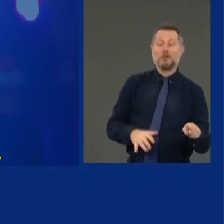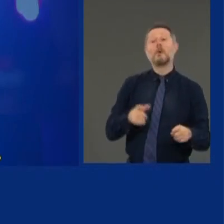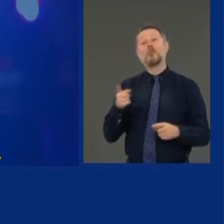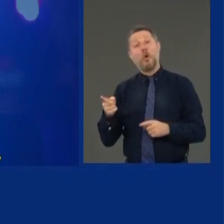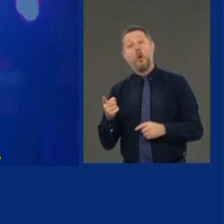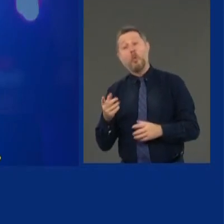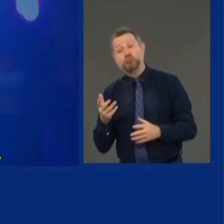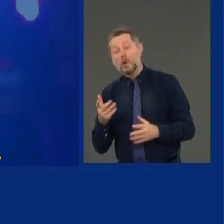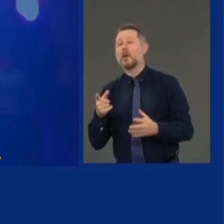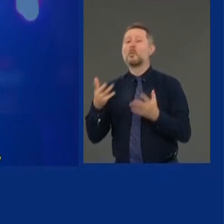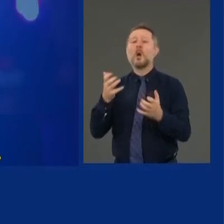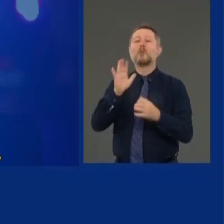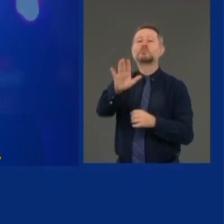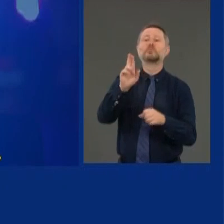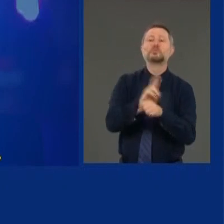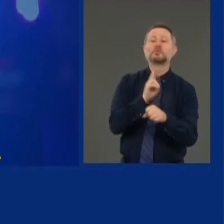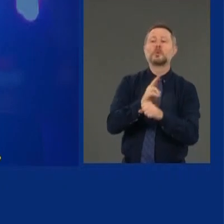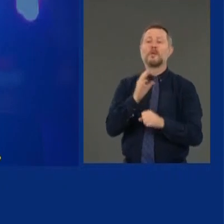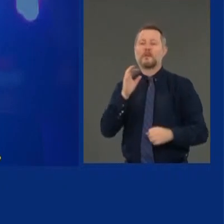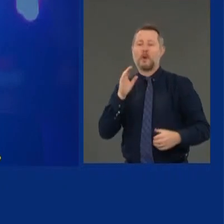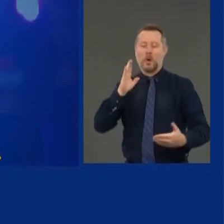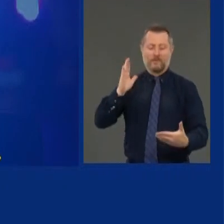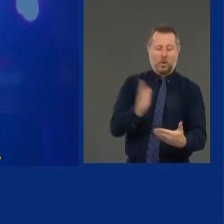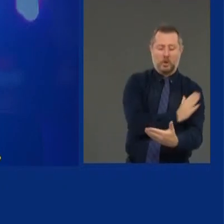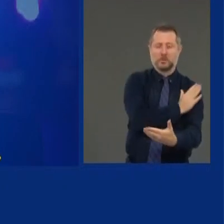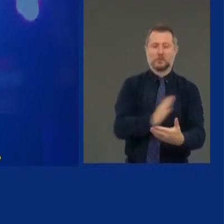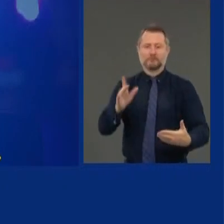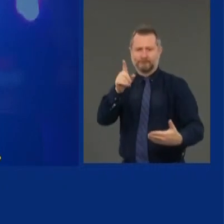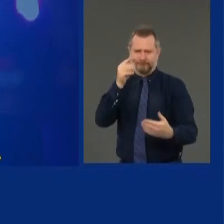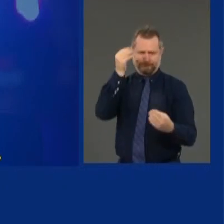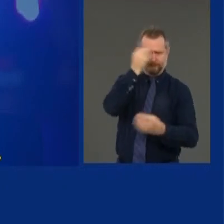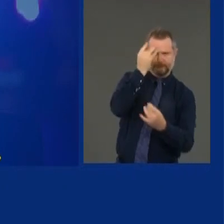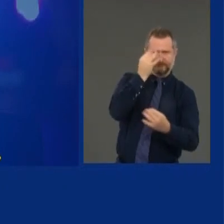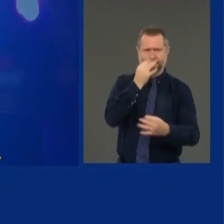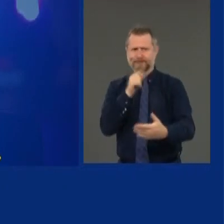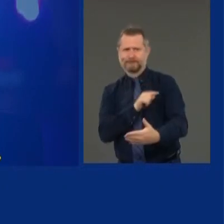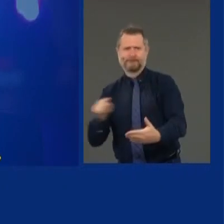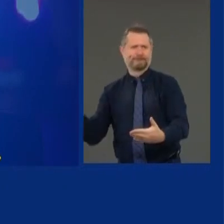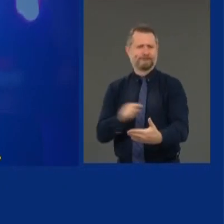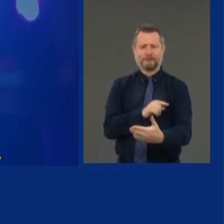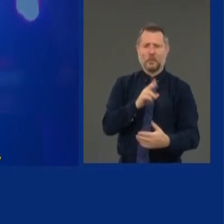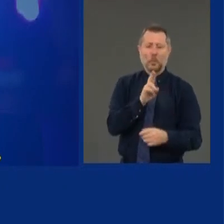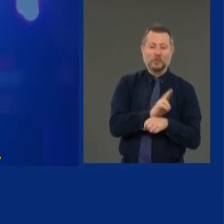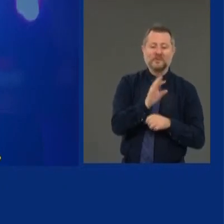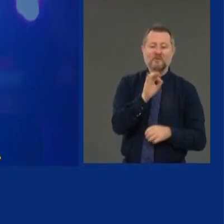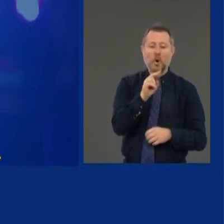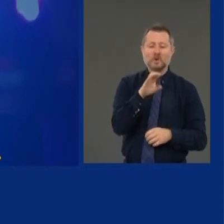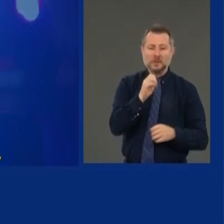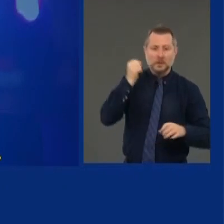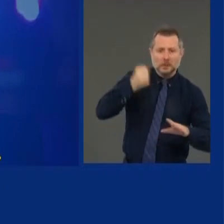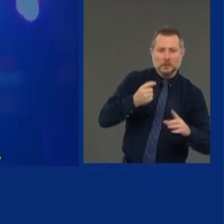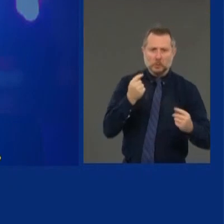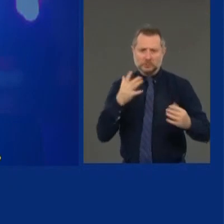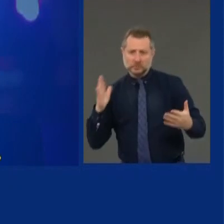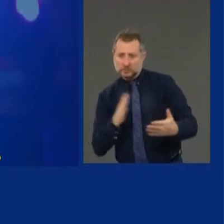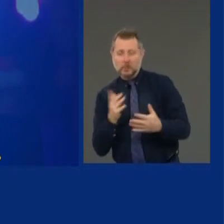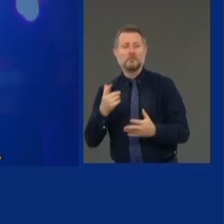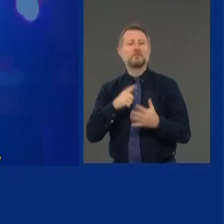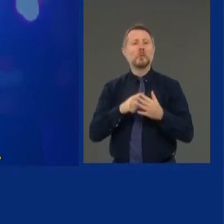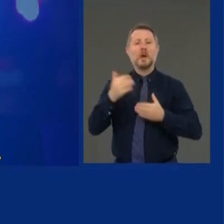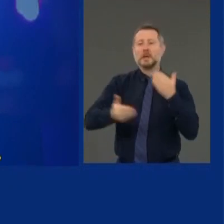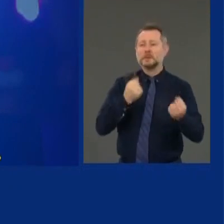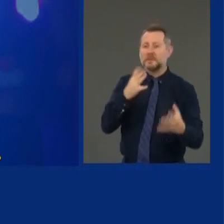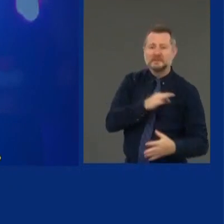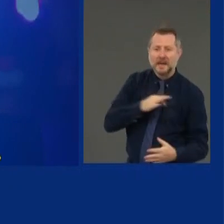BE.